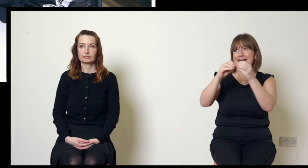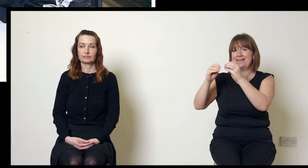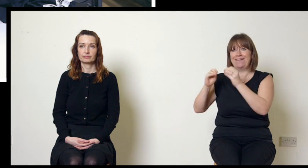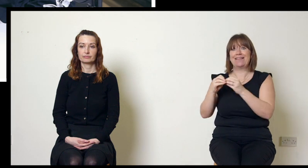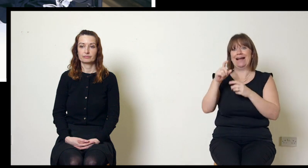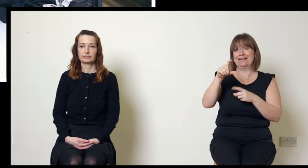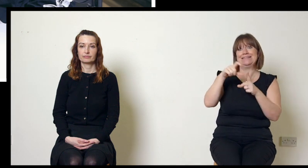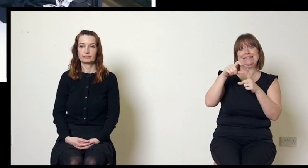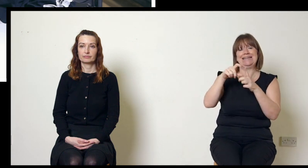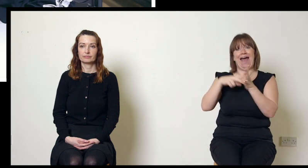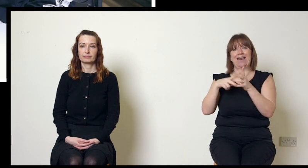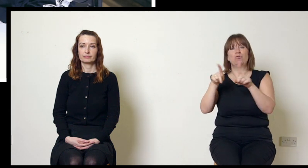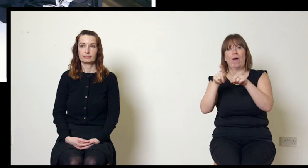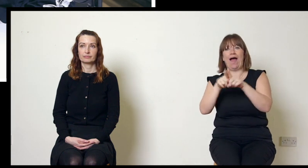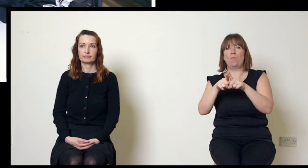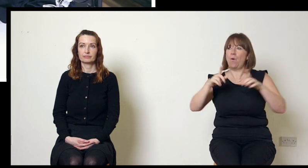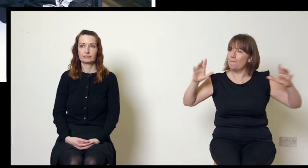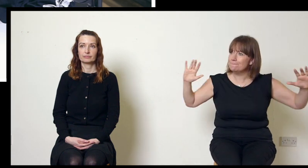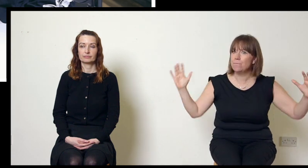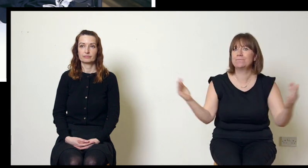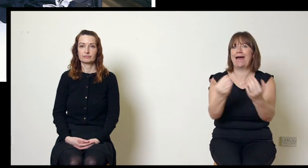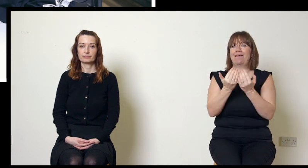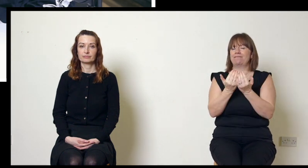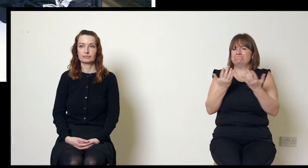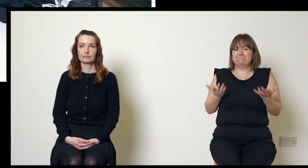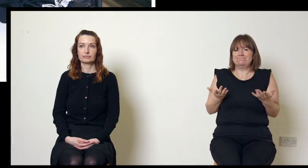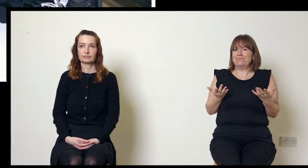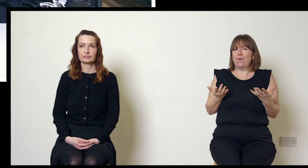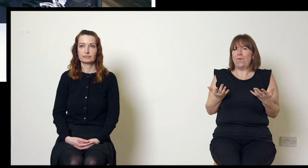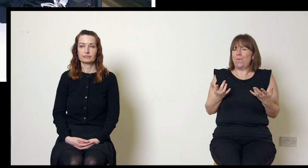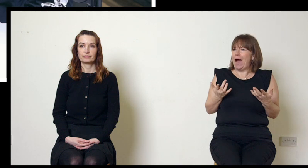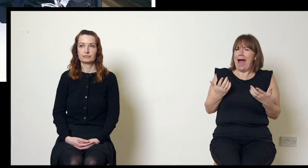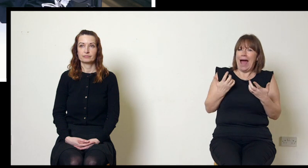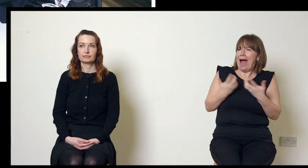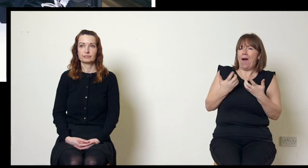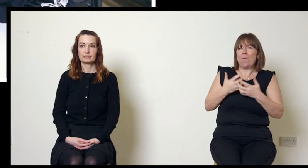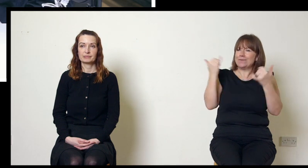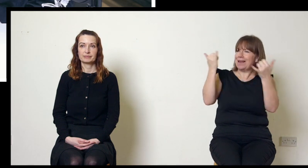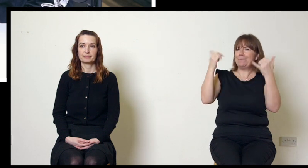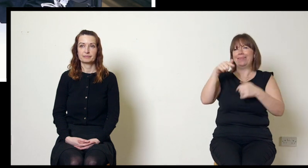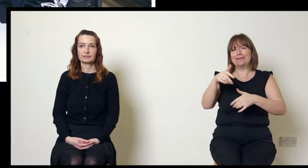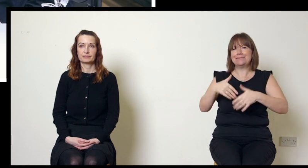And we pulled them together to kind of say, well what do we want to do? How can we mark this day and what sort of project do we want to be?